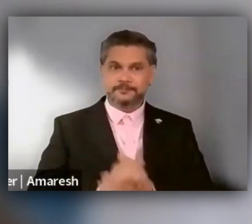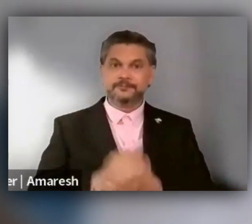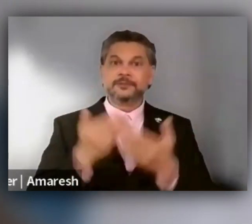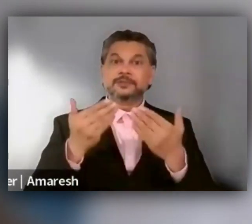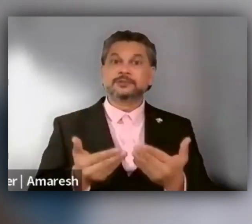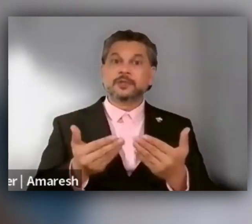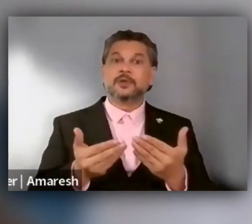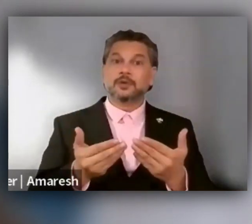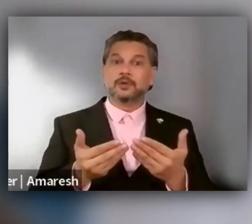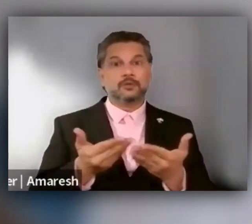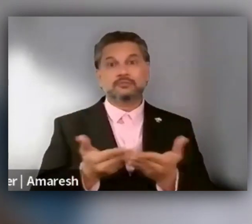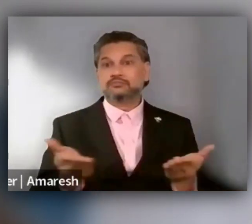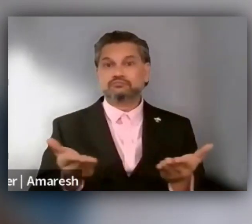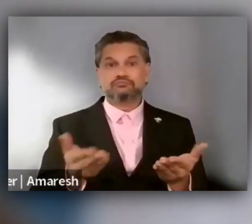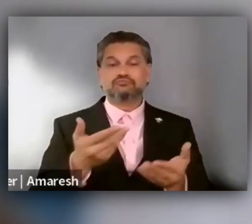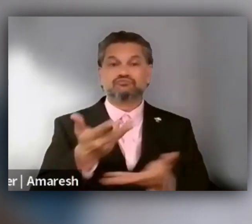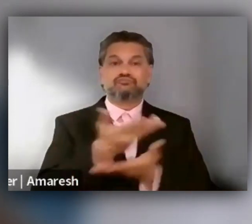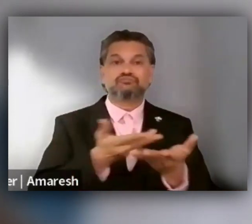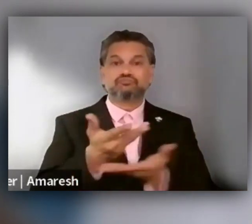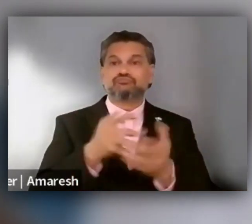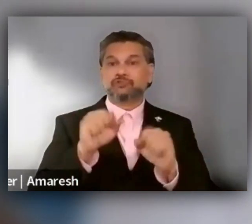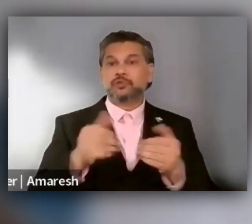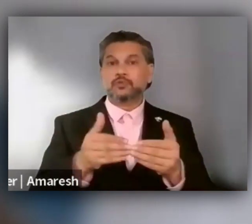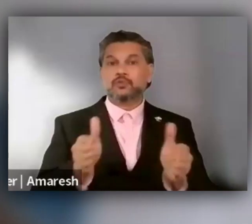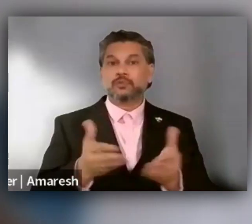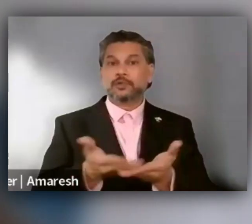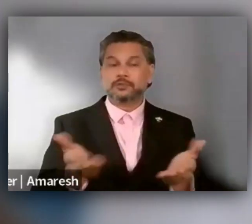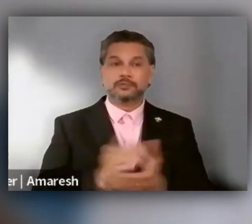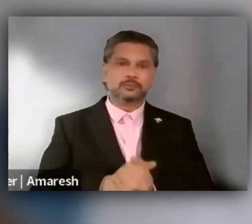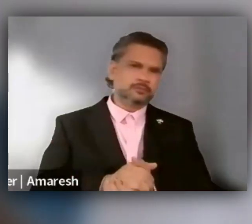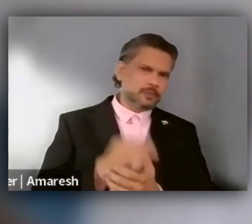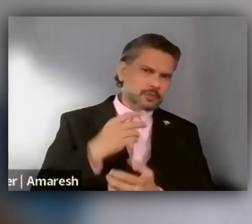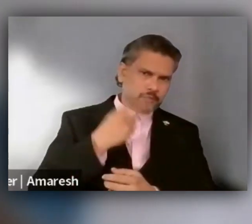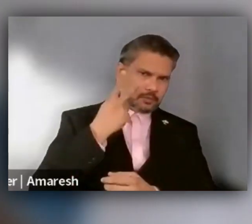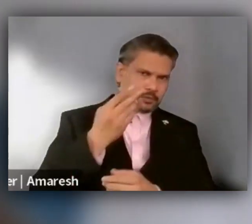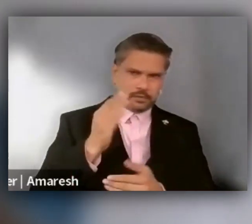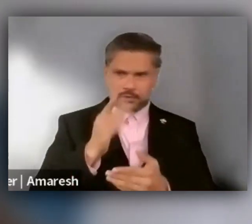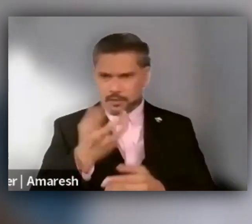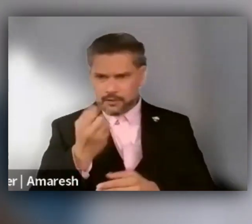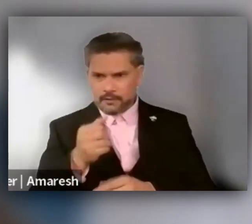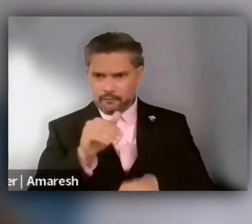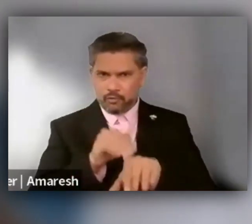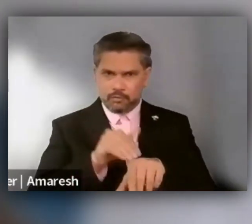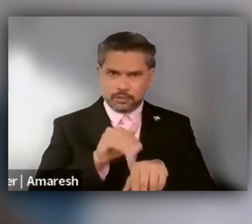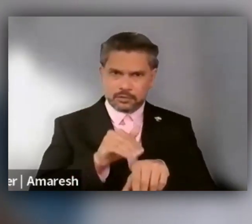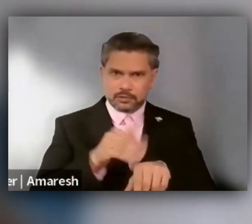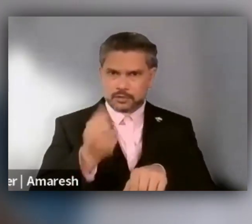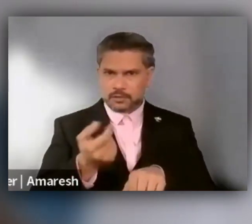And we can open now the discussion. I see that there are some comments in the chat.